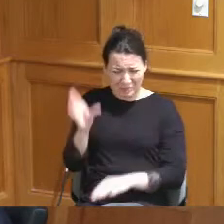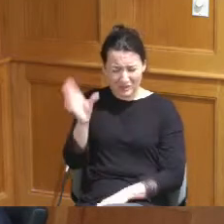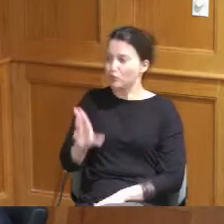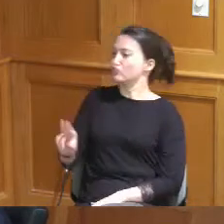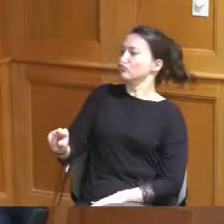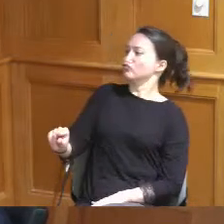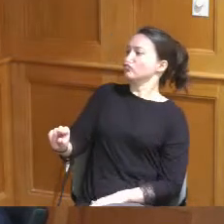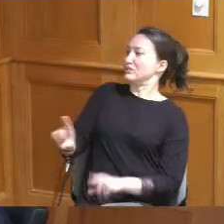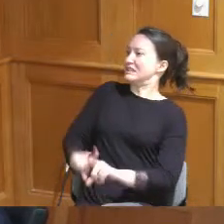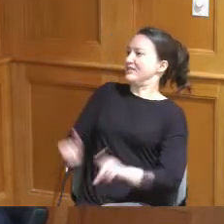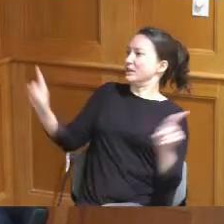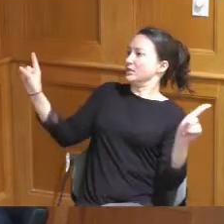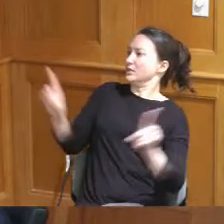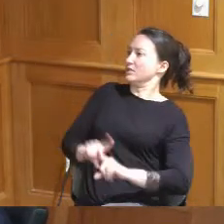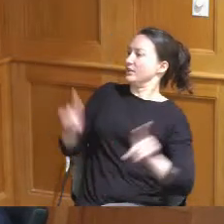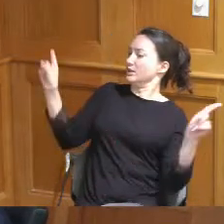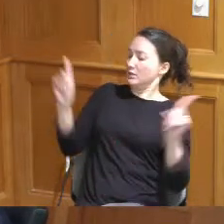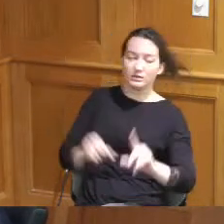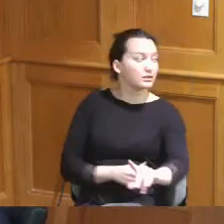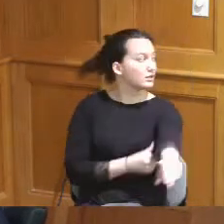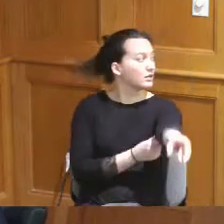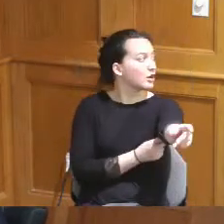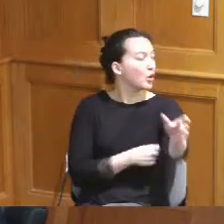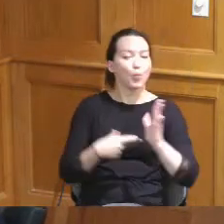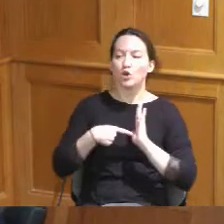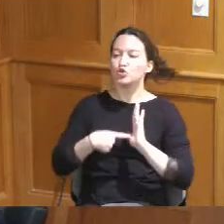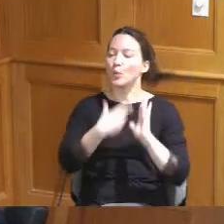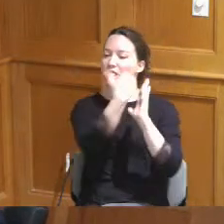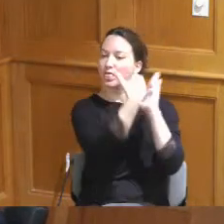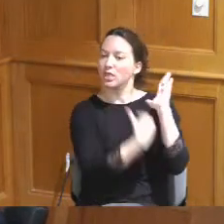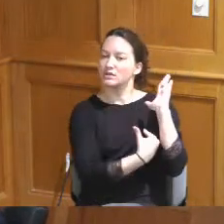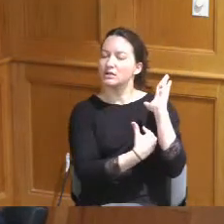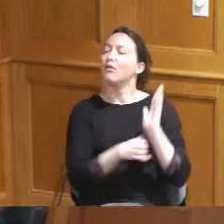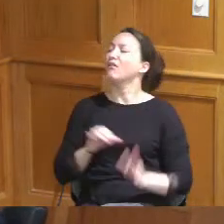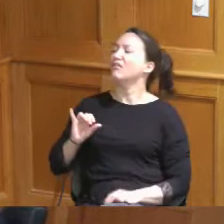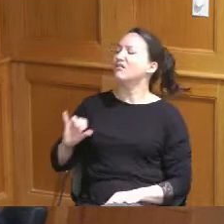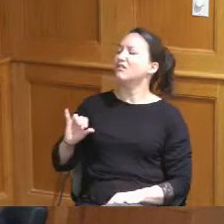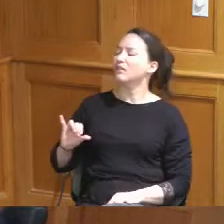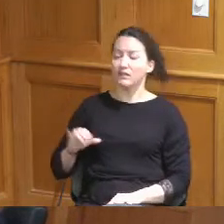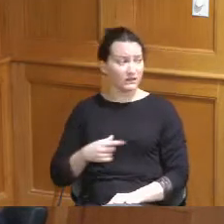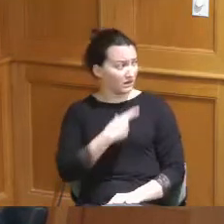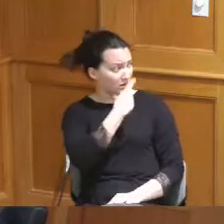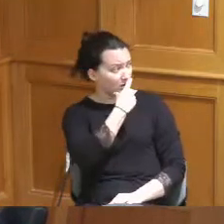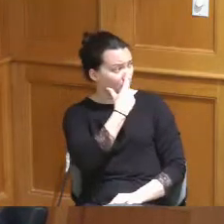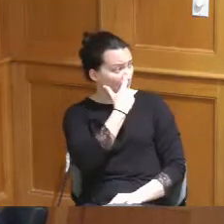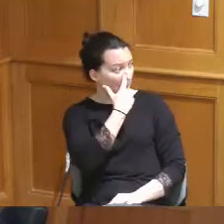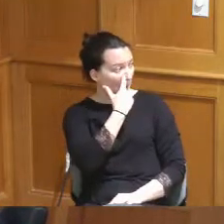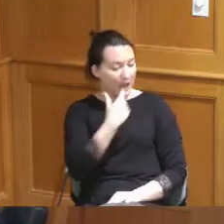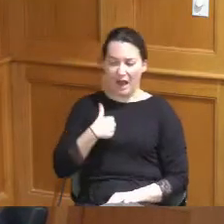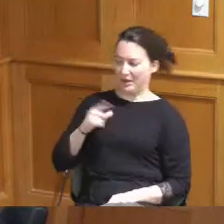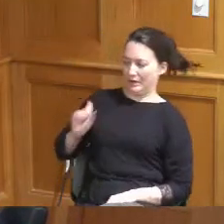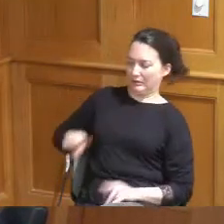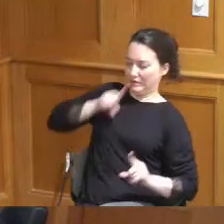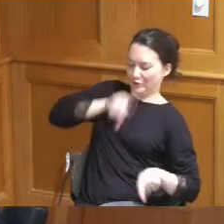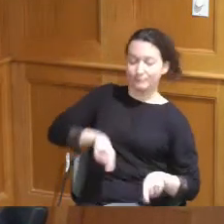is this a different one well you can okay let me answer let me answer the question okay no this